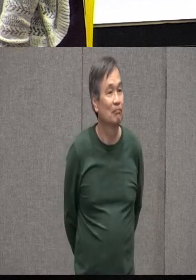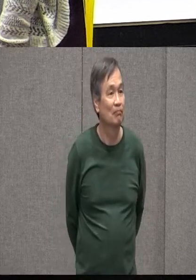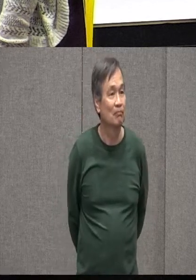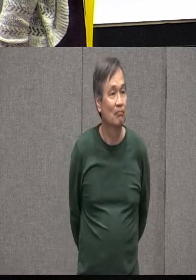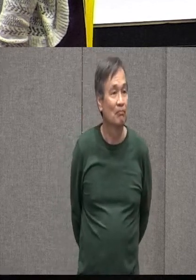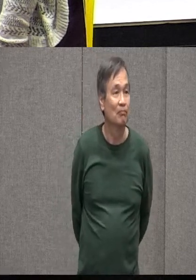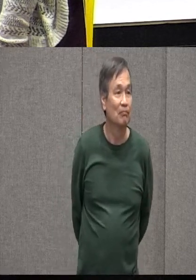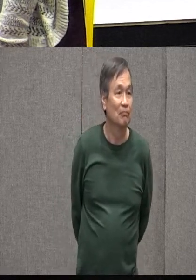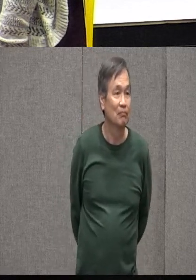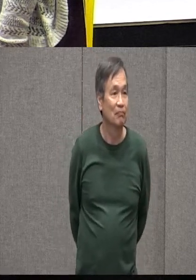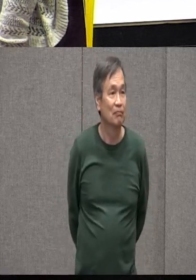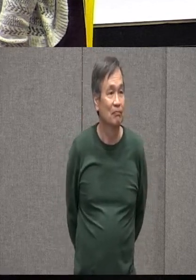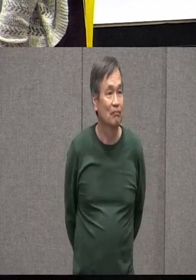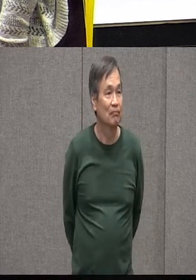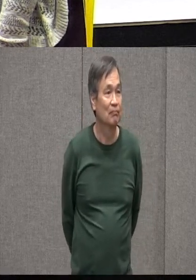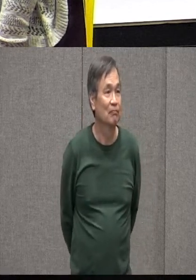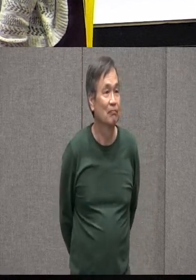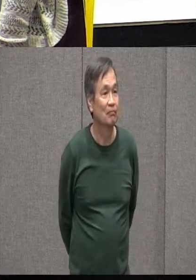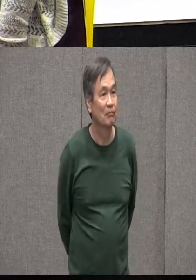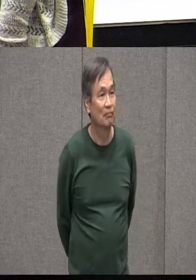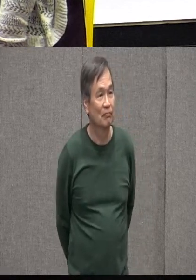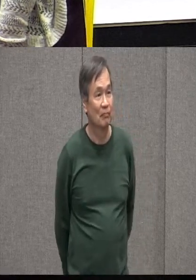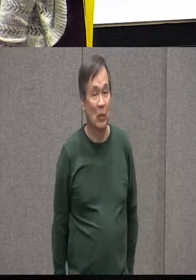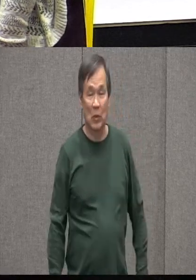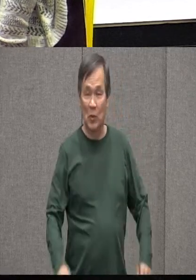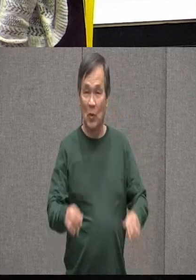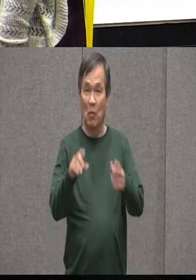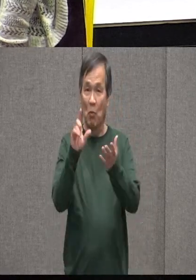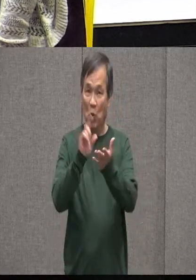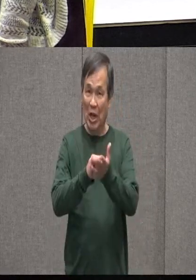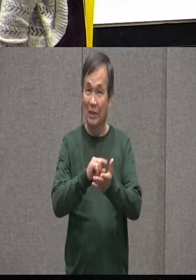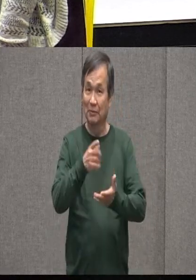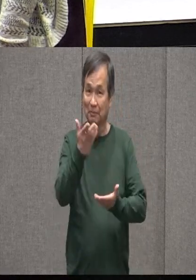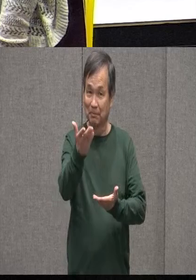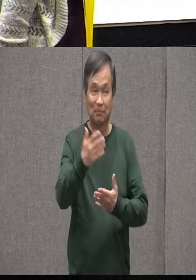You can print in any direction you'd like.